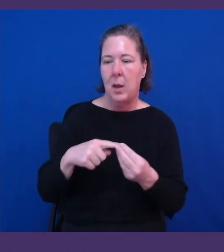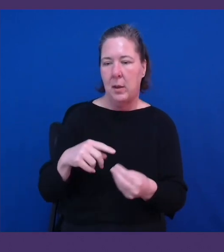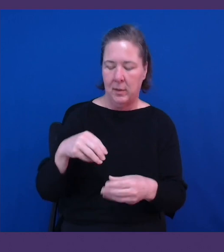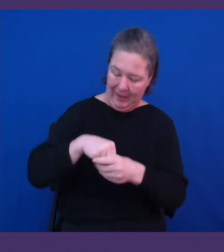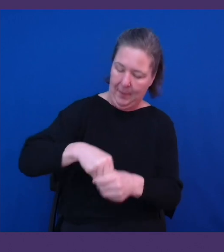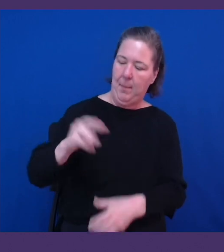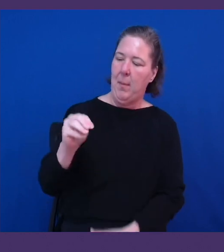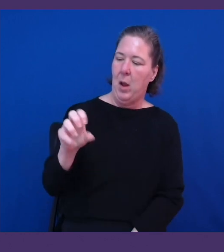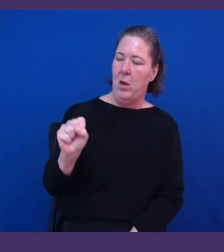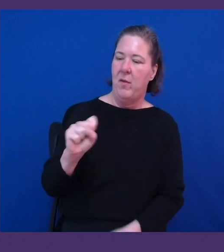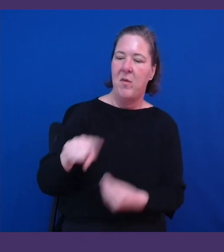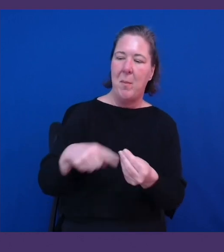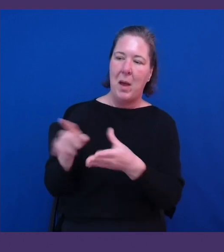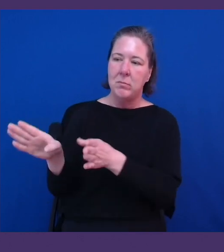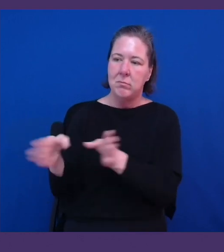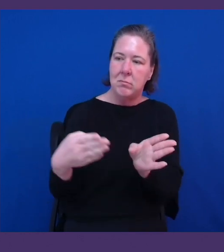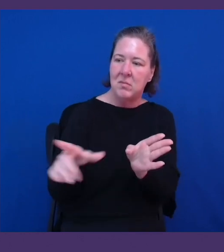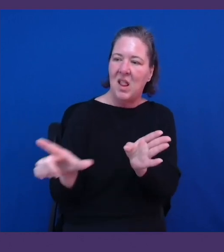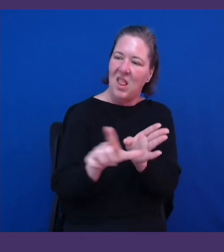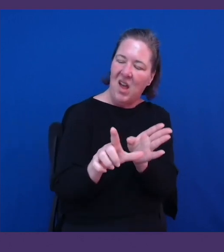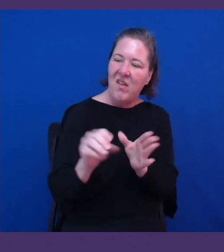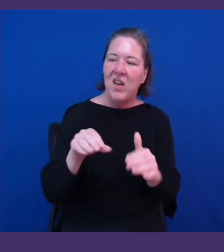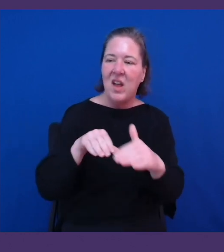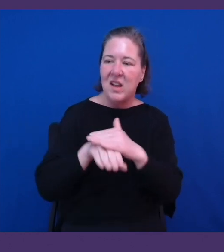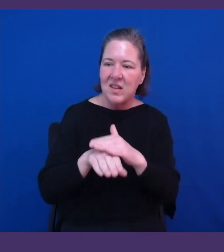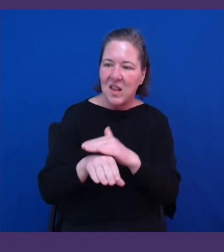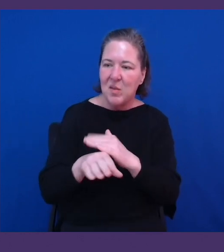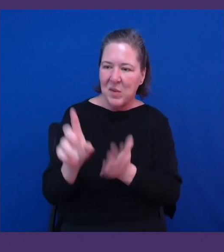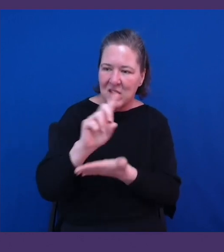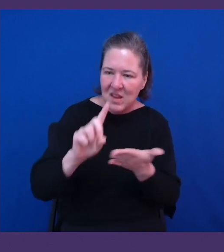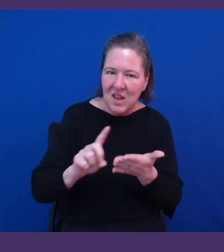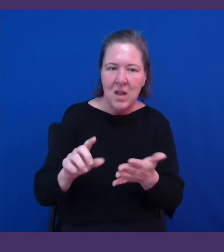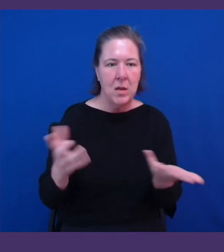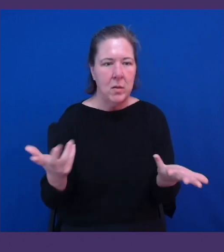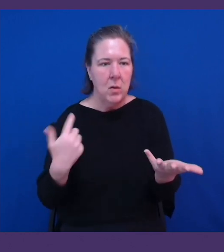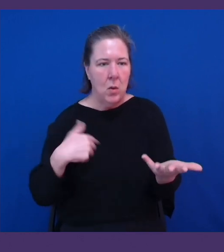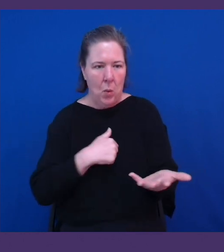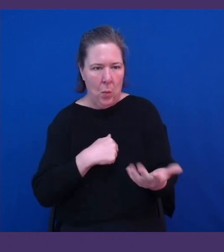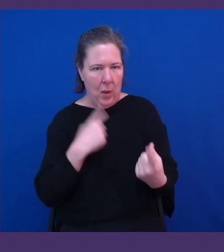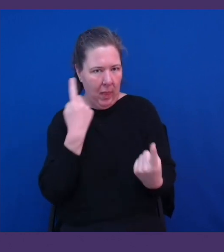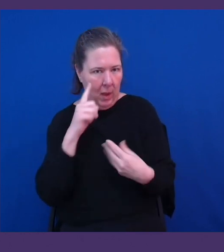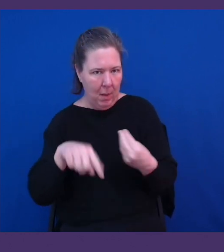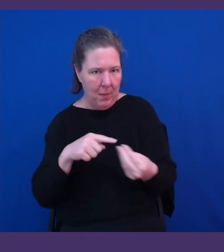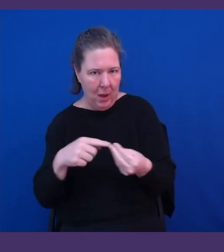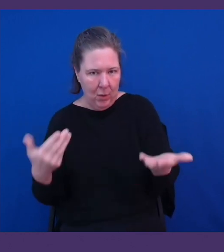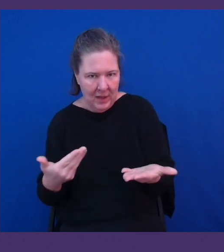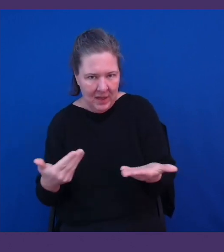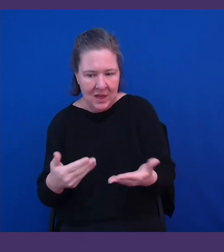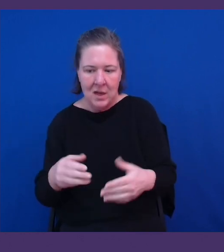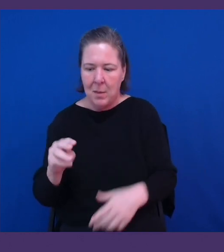Do you want to maybe explain what we think about accessible design here at Microsoft? And maybe I think we have a shout-out to one